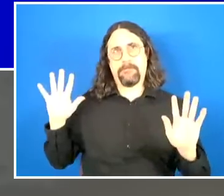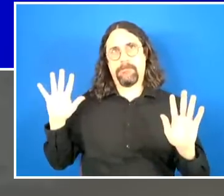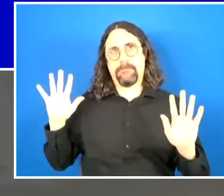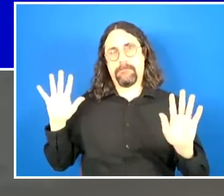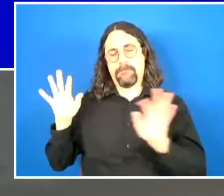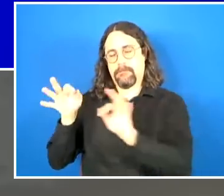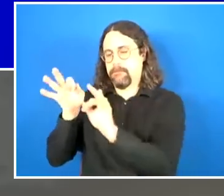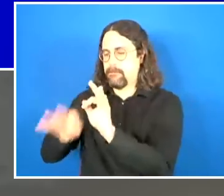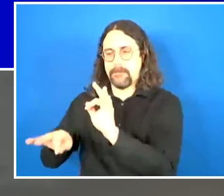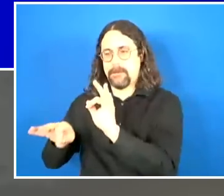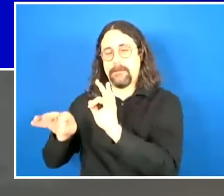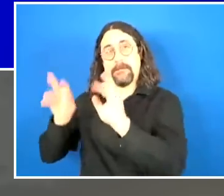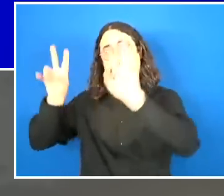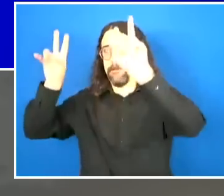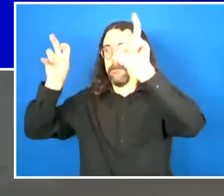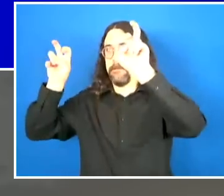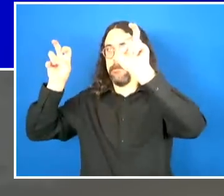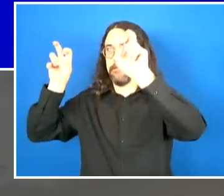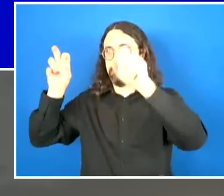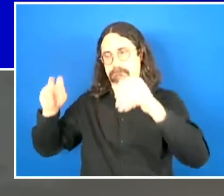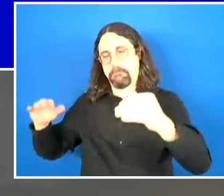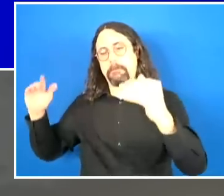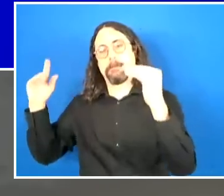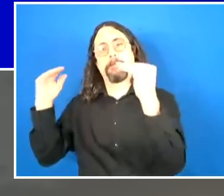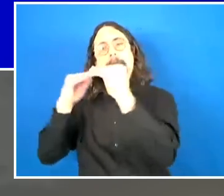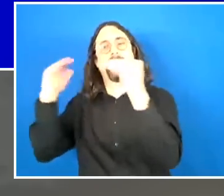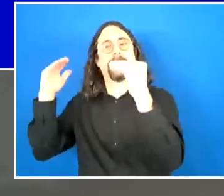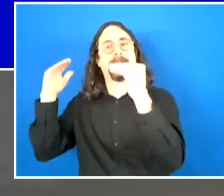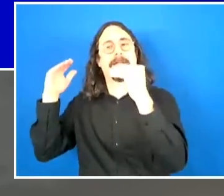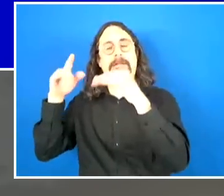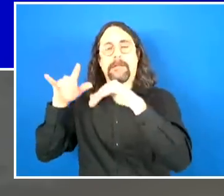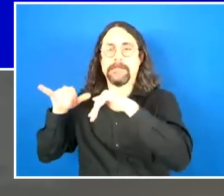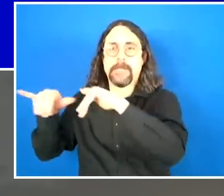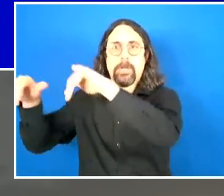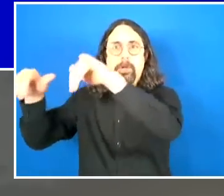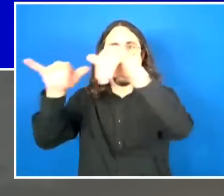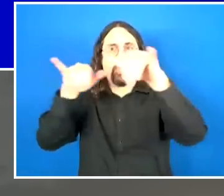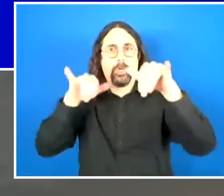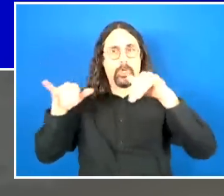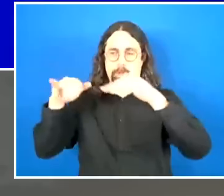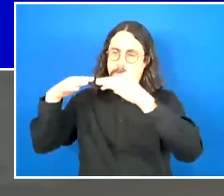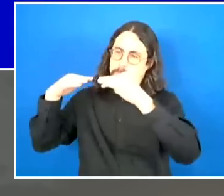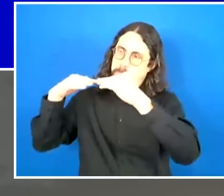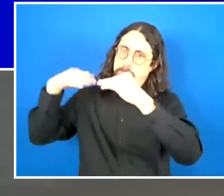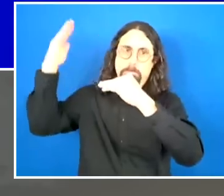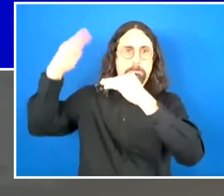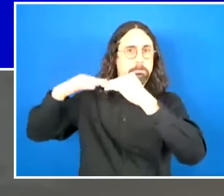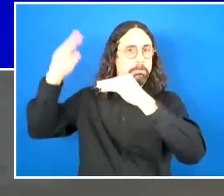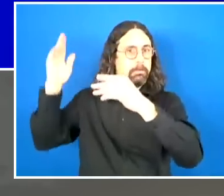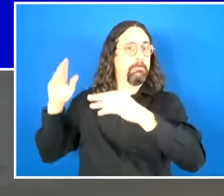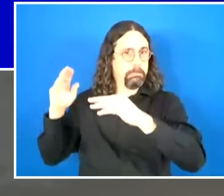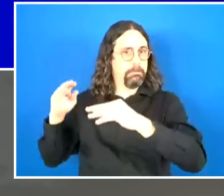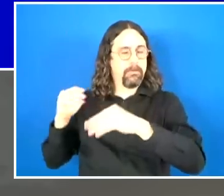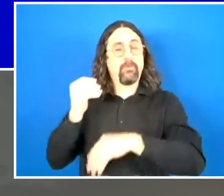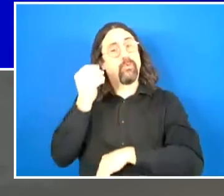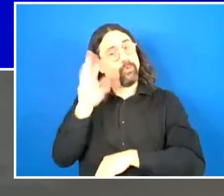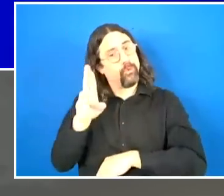STANDARDS OR THEY NEED IMPROVEMENT. BUT EVEN THOSE THAT NEED IMPROVEMENT WE'RE GOING TO GET THEM